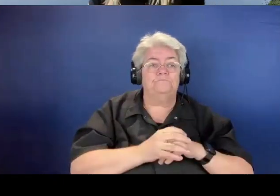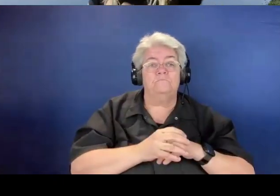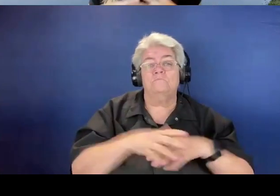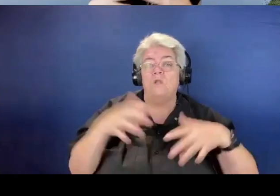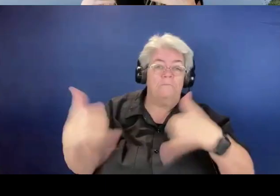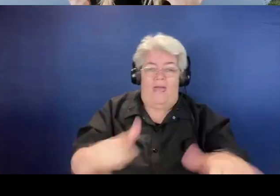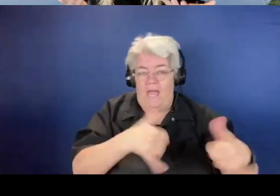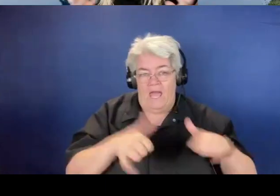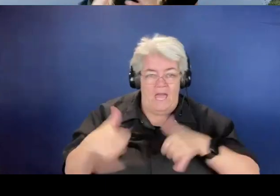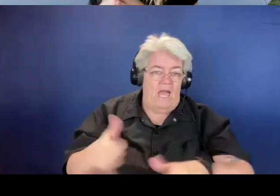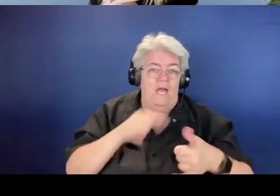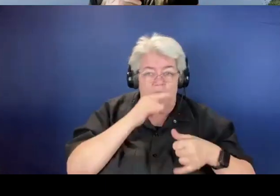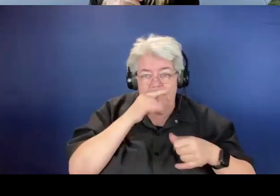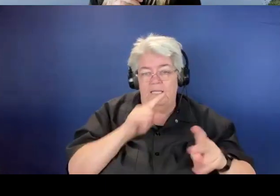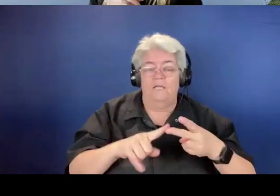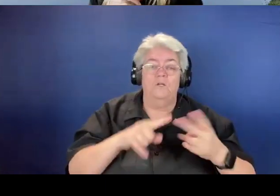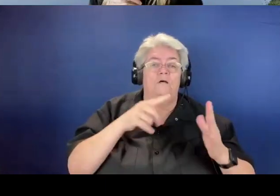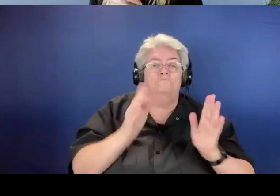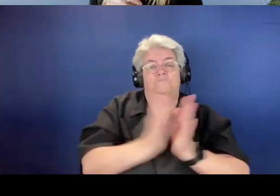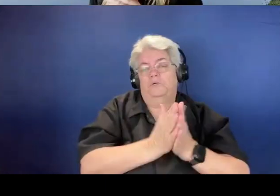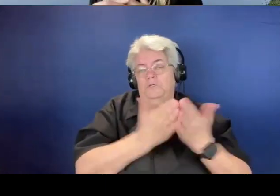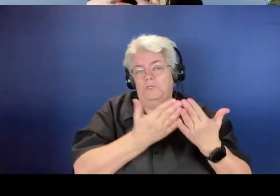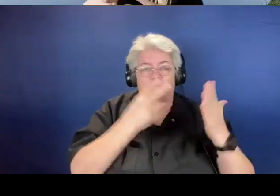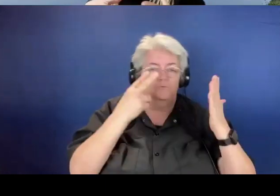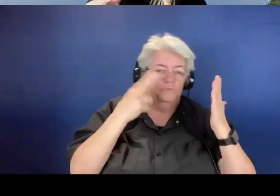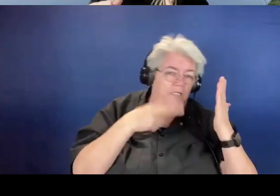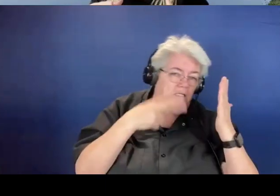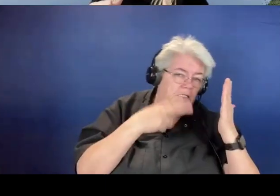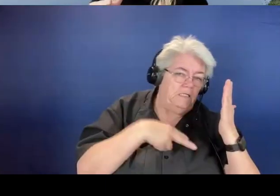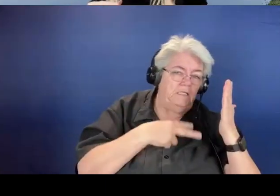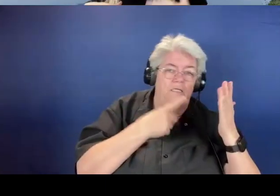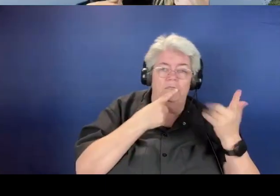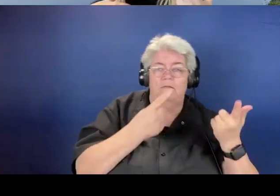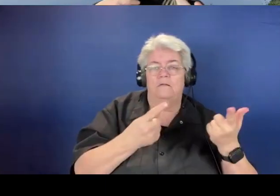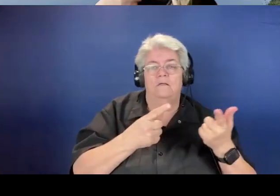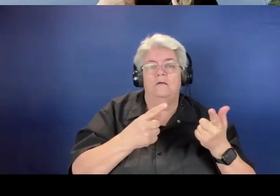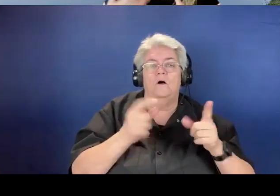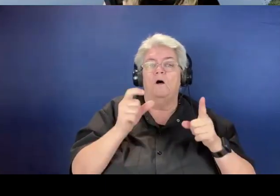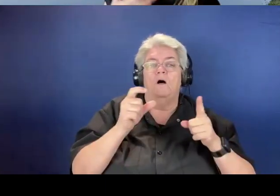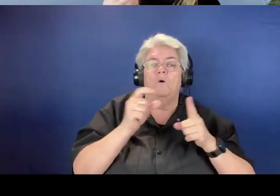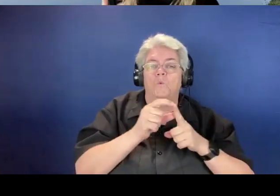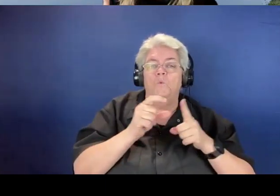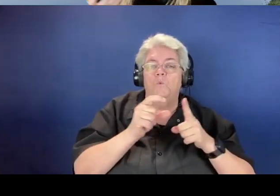child, you read some wordless picture books with them, you chat about toys,